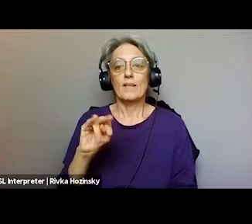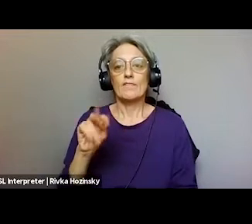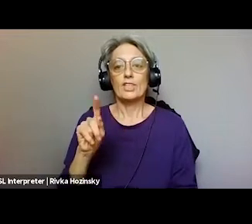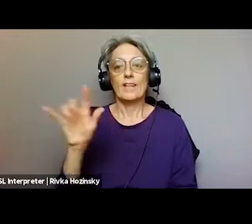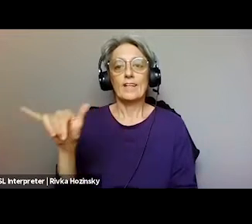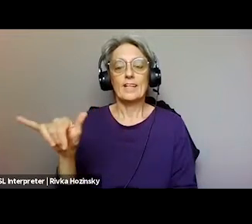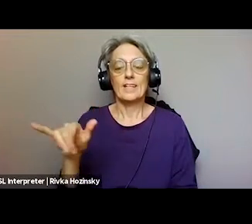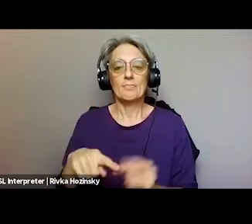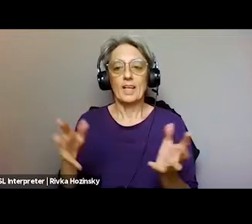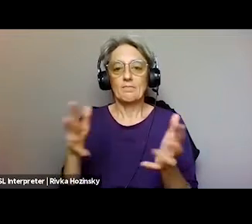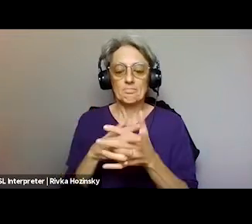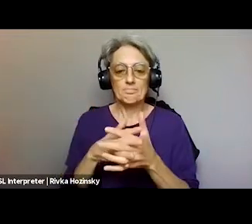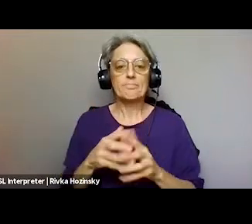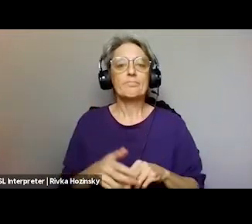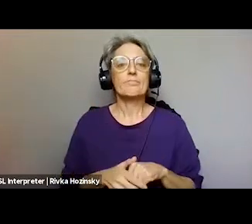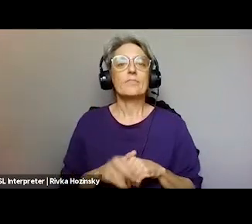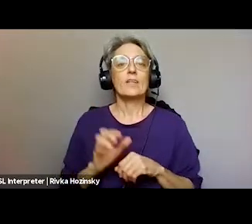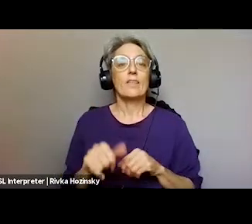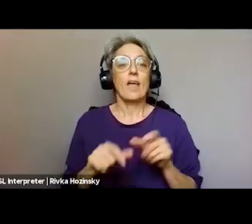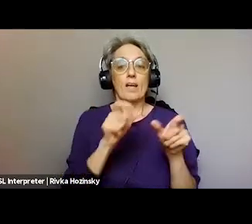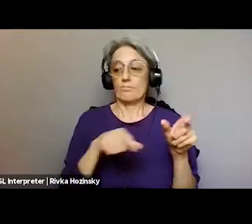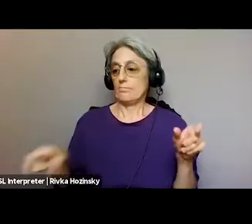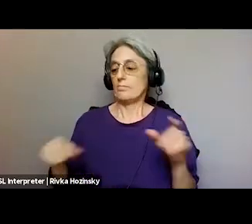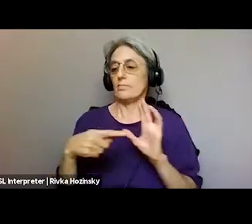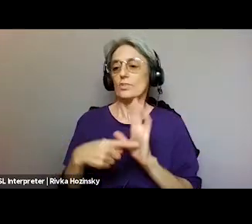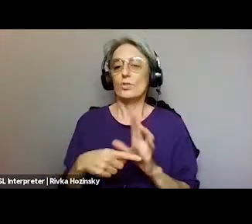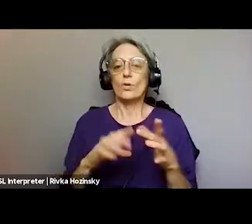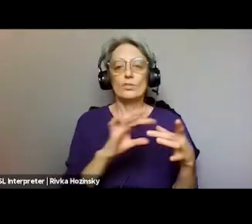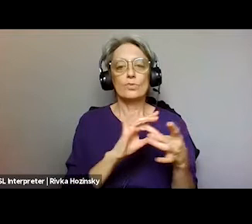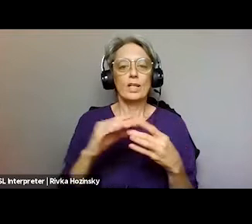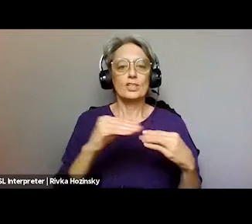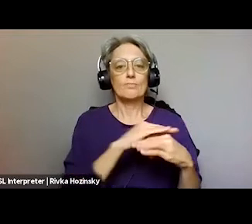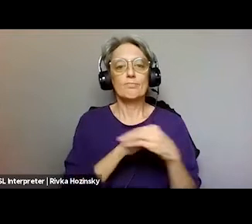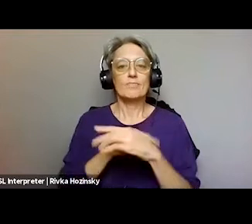of shows the interrelationship and different ecological levels in which these disparities